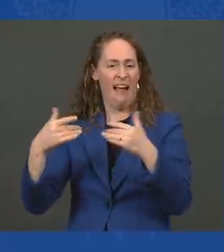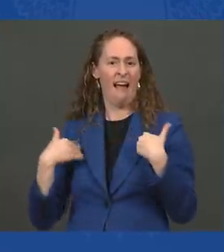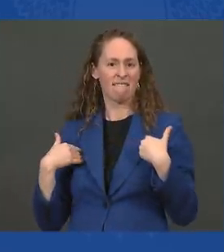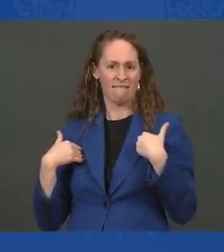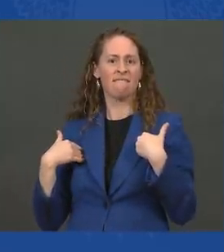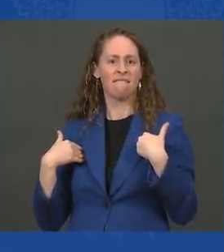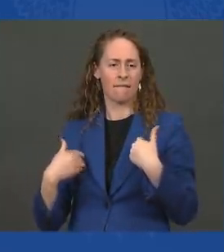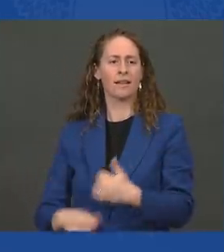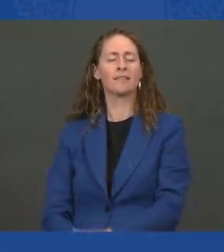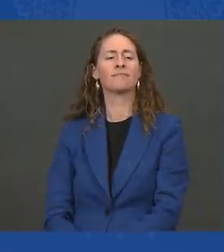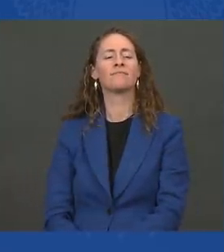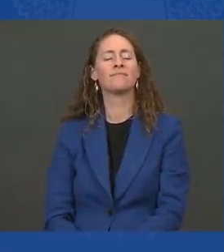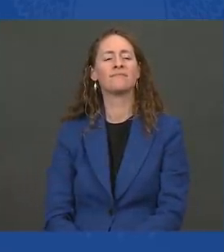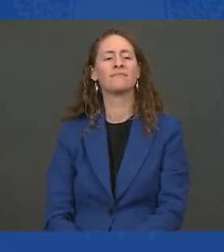that the PCRs that we do do pick it up.